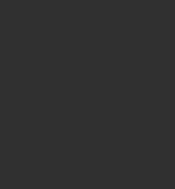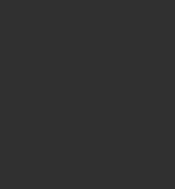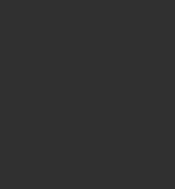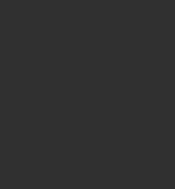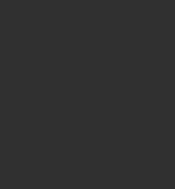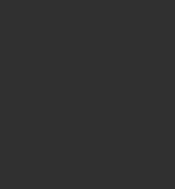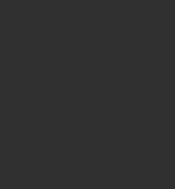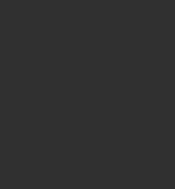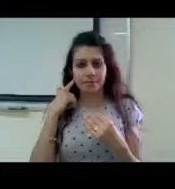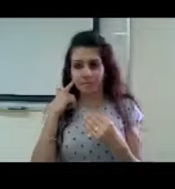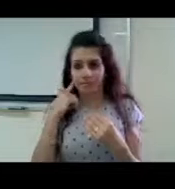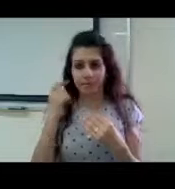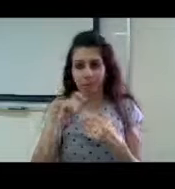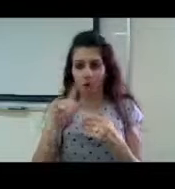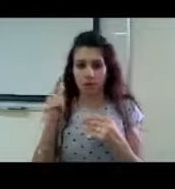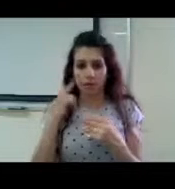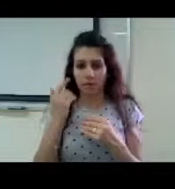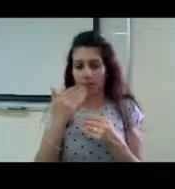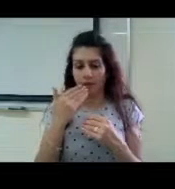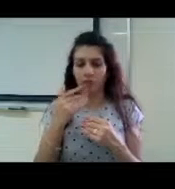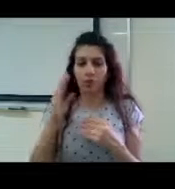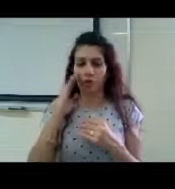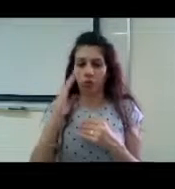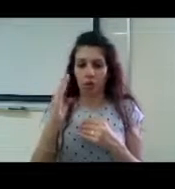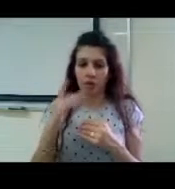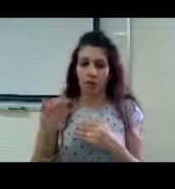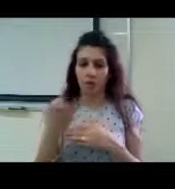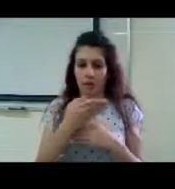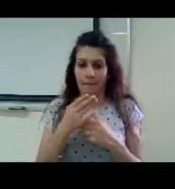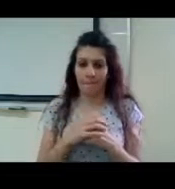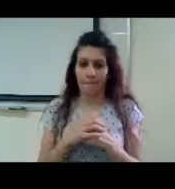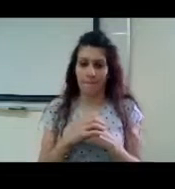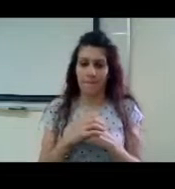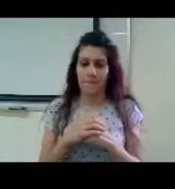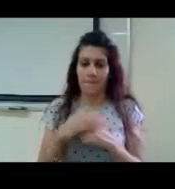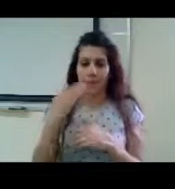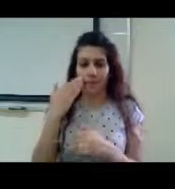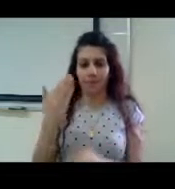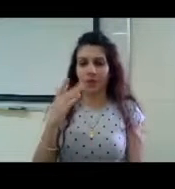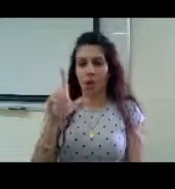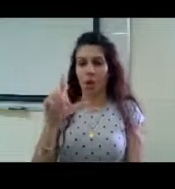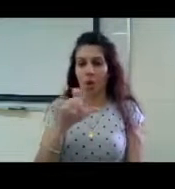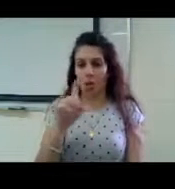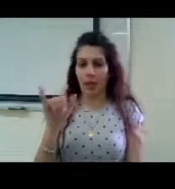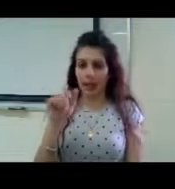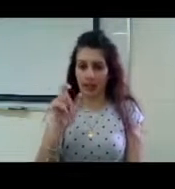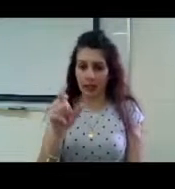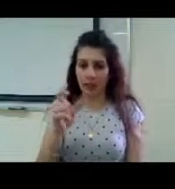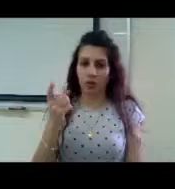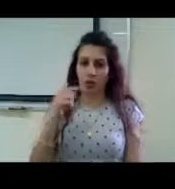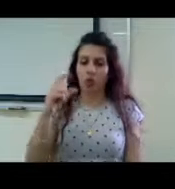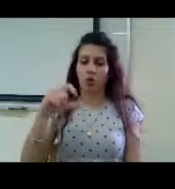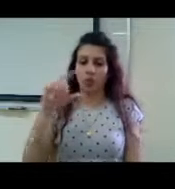so does it show yet the presentation yes it does if you can switch to the